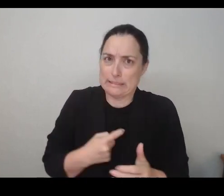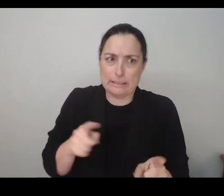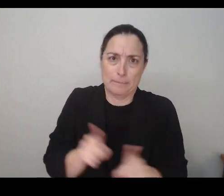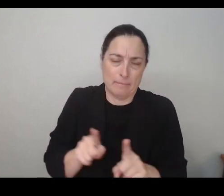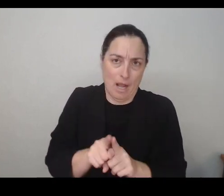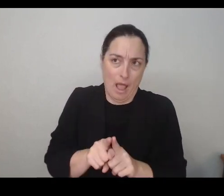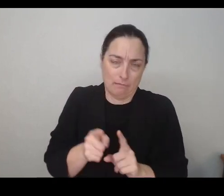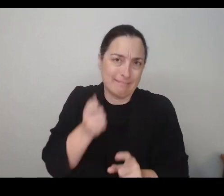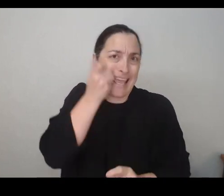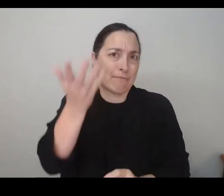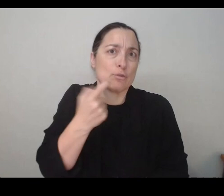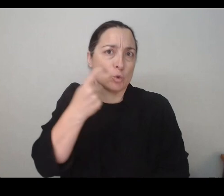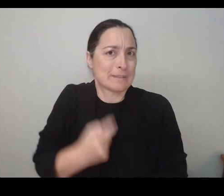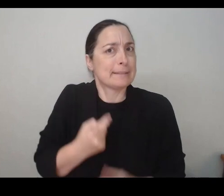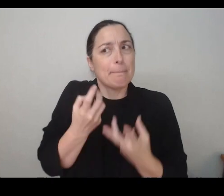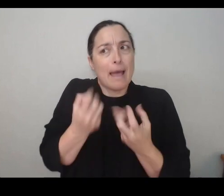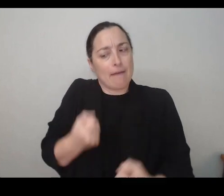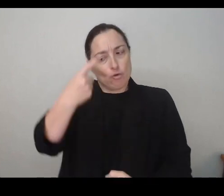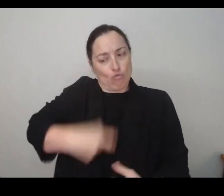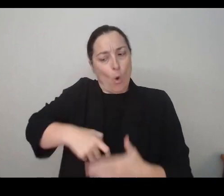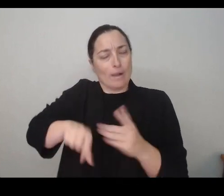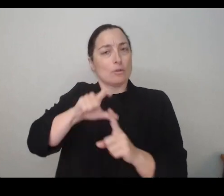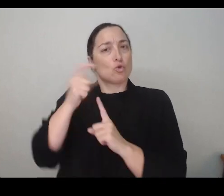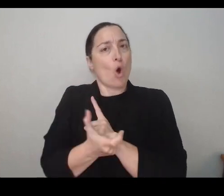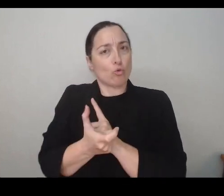in cultural revival and in education of course,